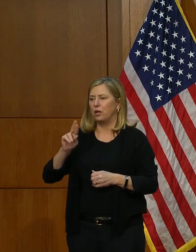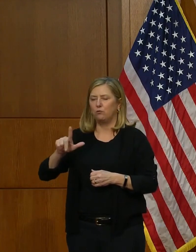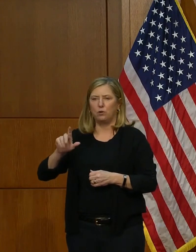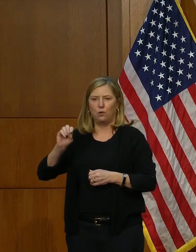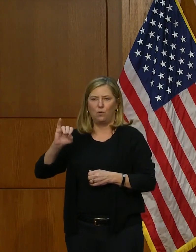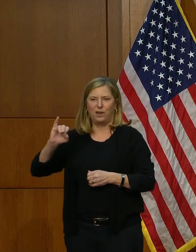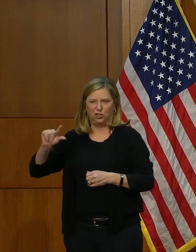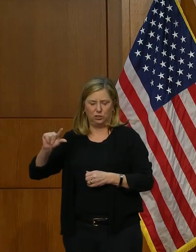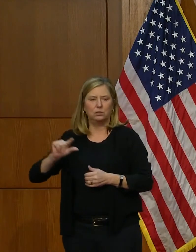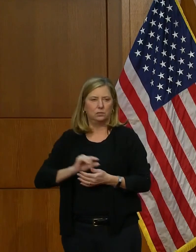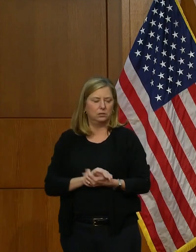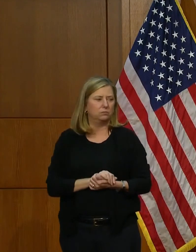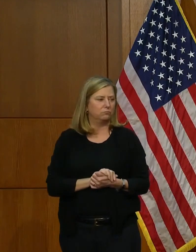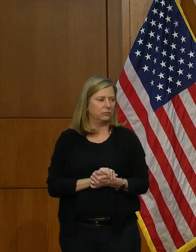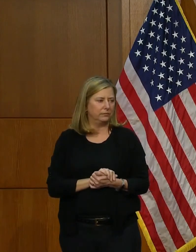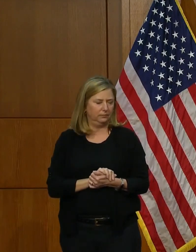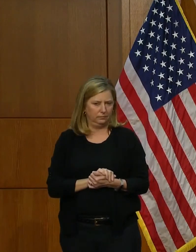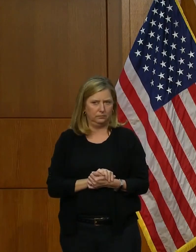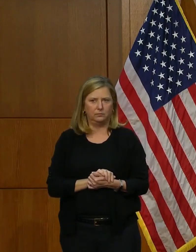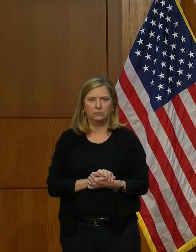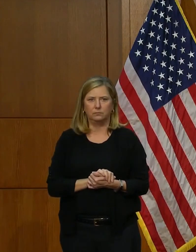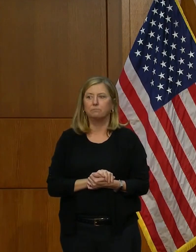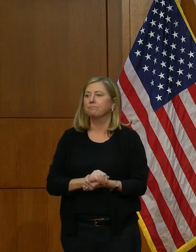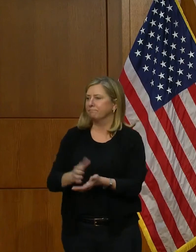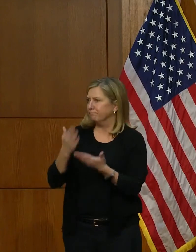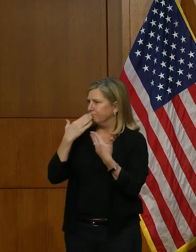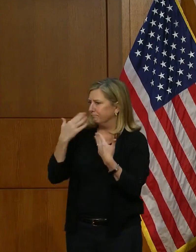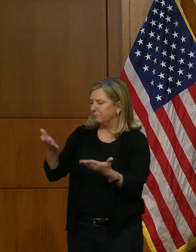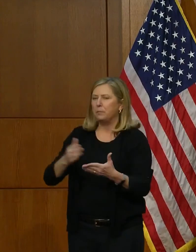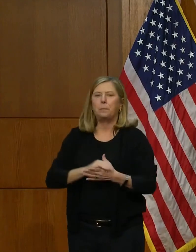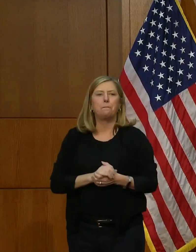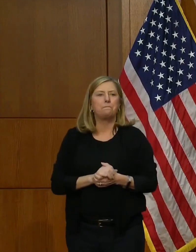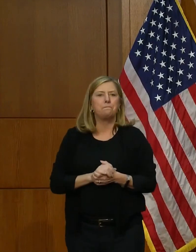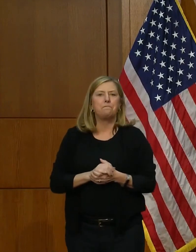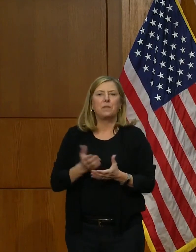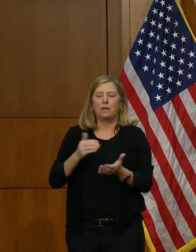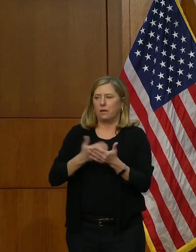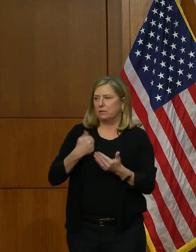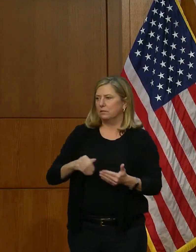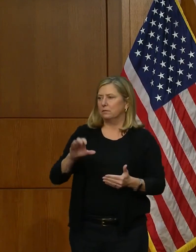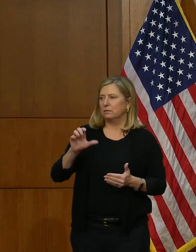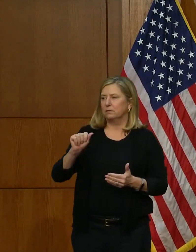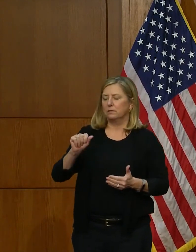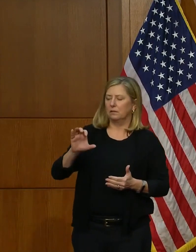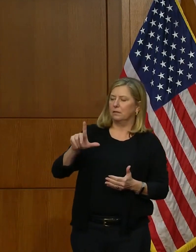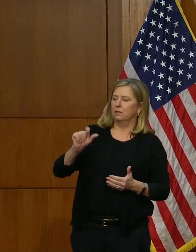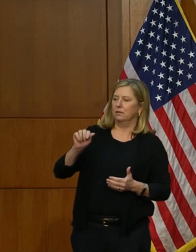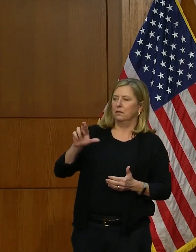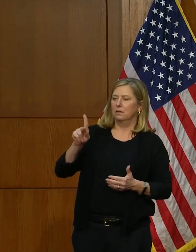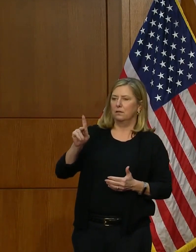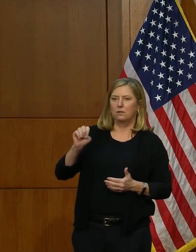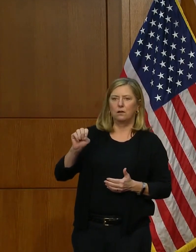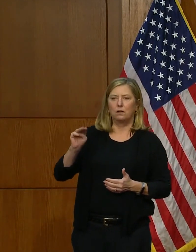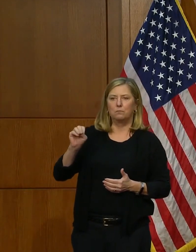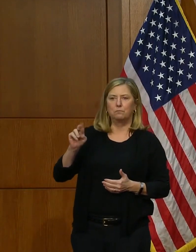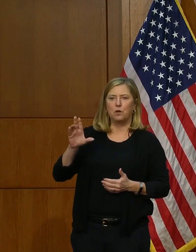THE PAROLE BOARD. MARK. THANK